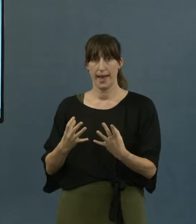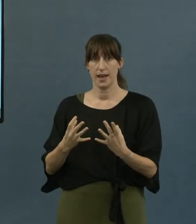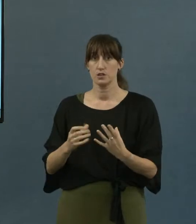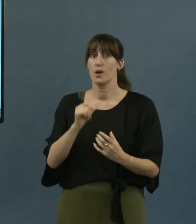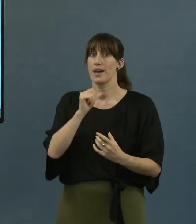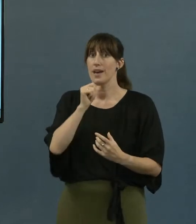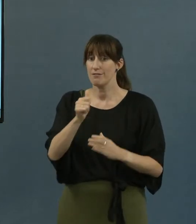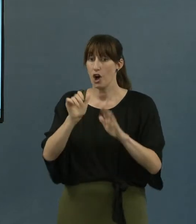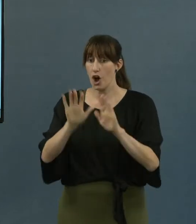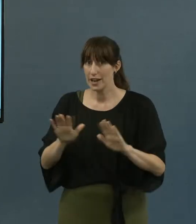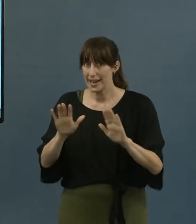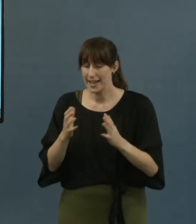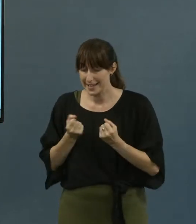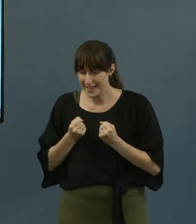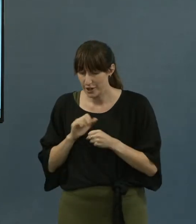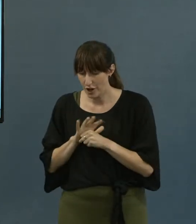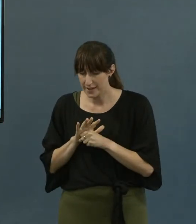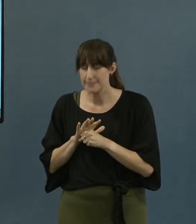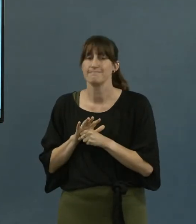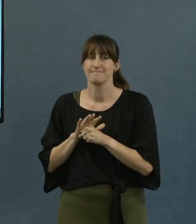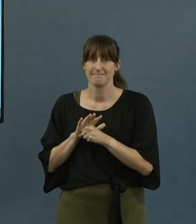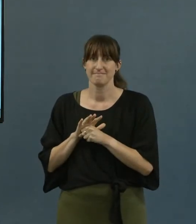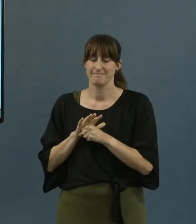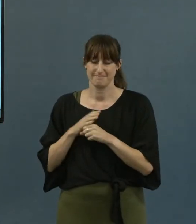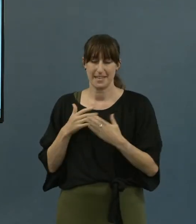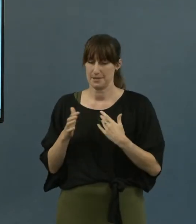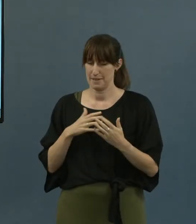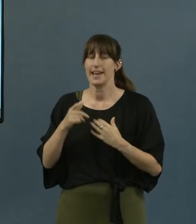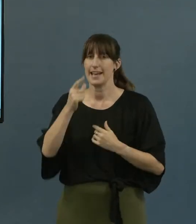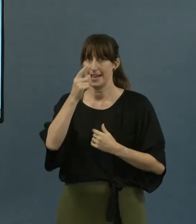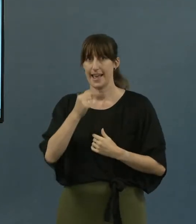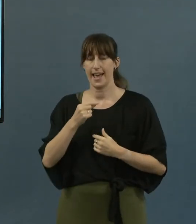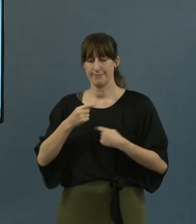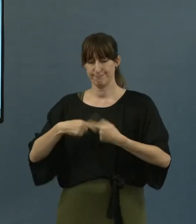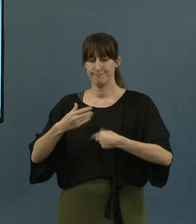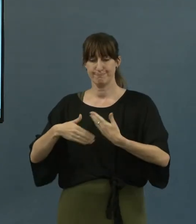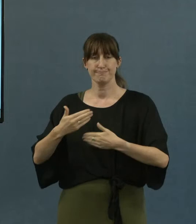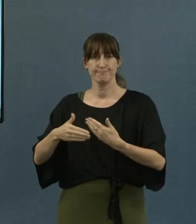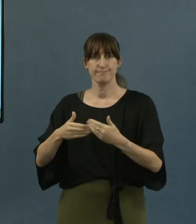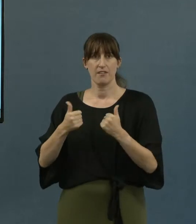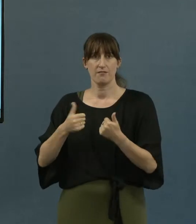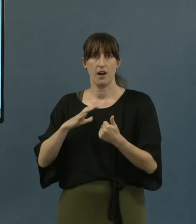contract COVID while you're aware, you're able to still